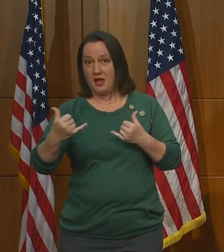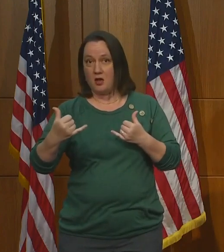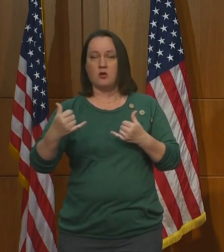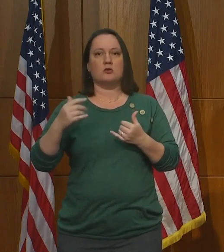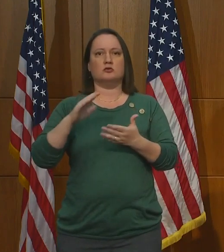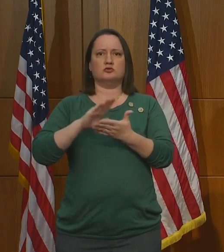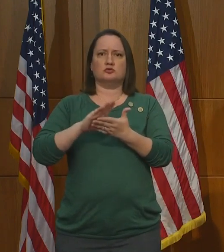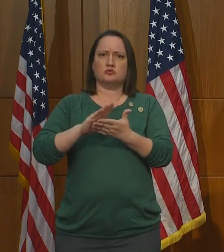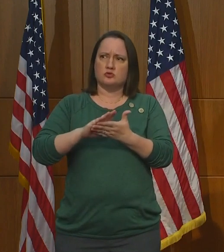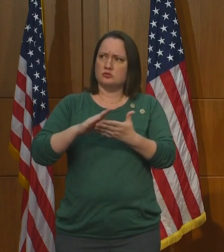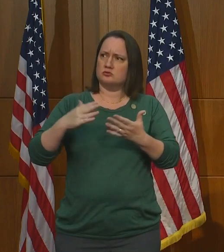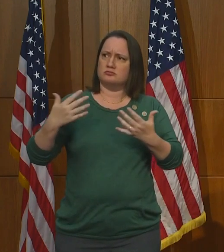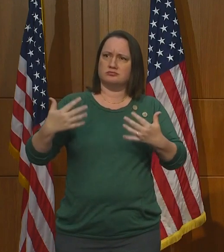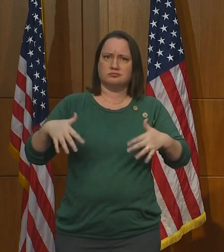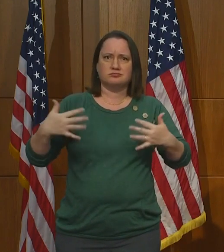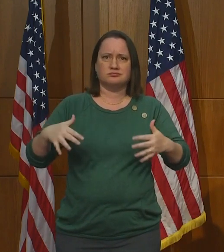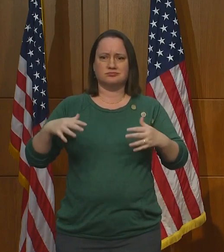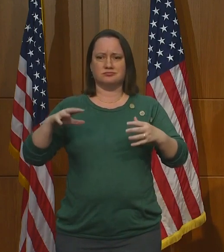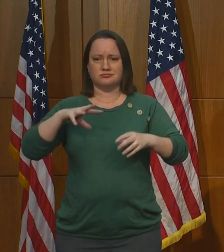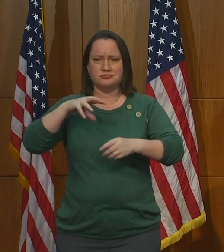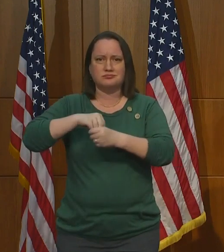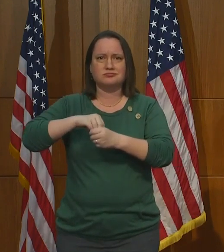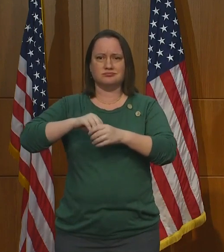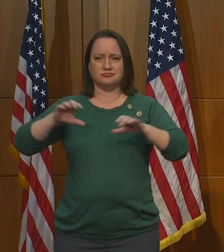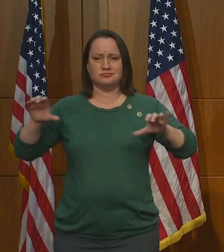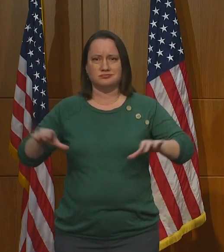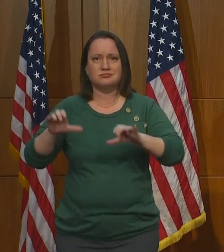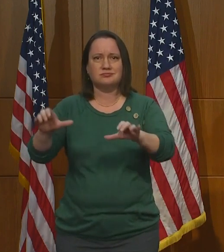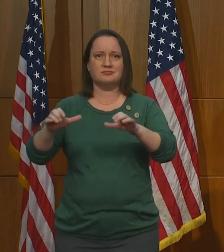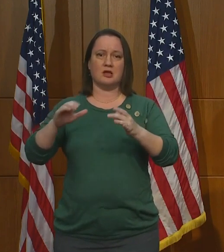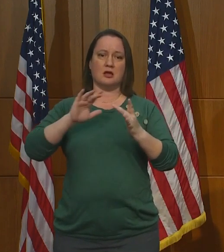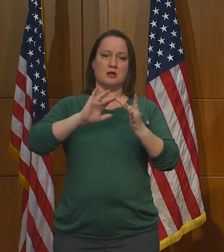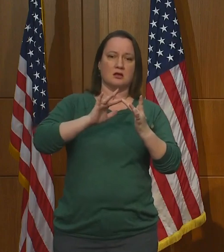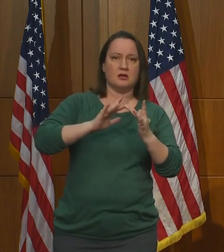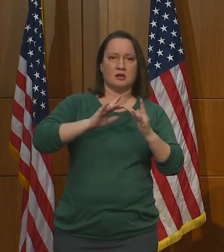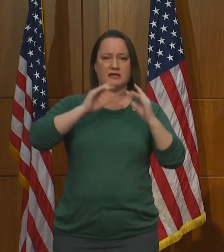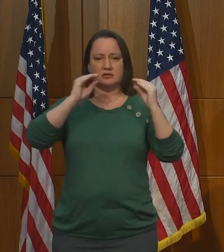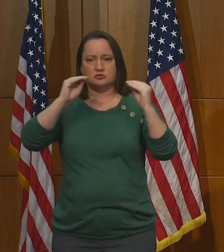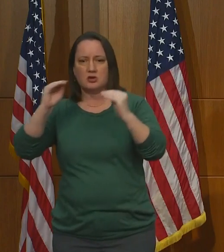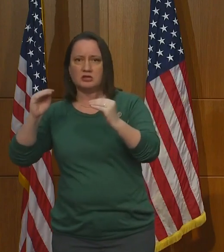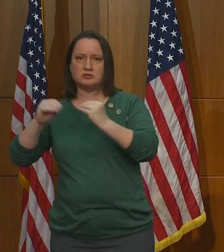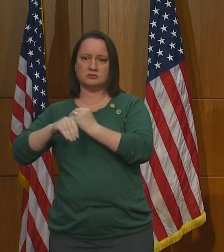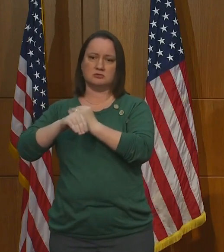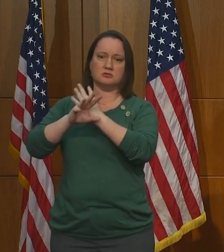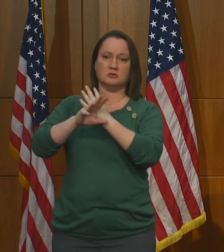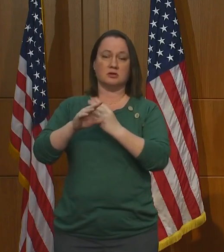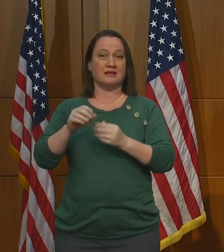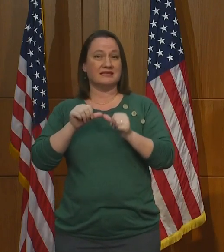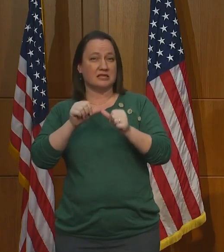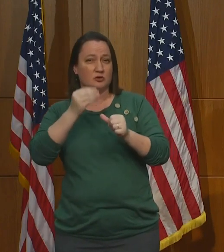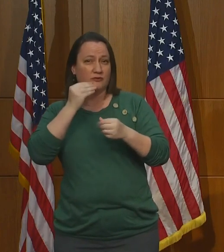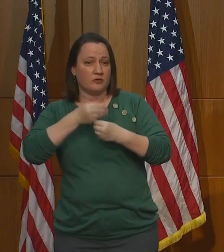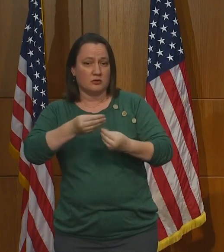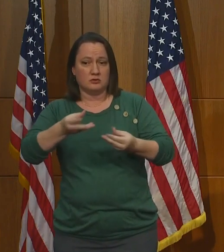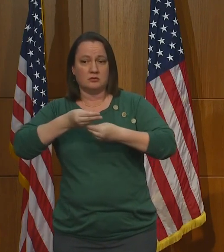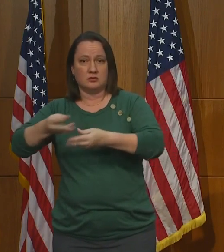OCCASION AND FOUND WAYS TO CONTINUE PROVIDING INSTRUCTION KEEP STUDENTS ENGAGED AND